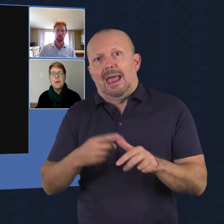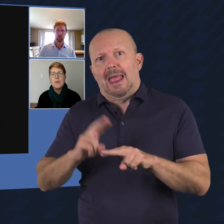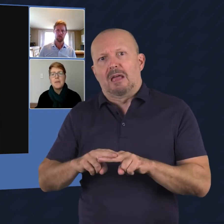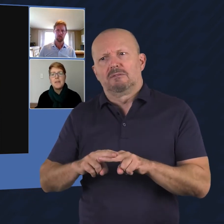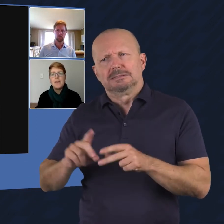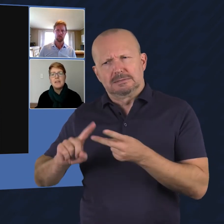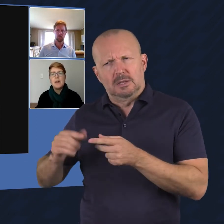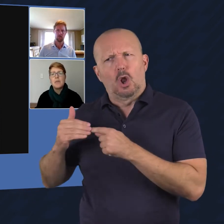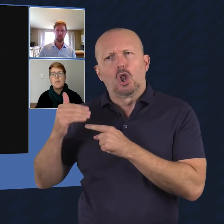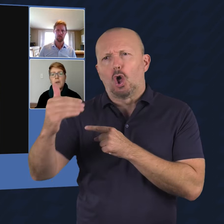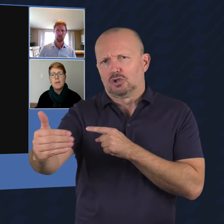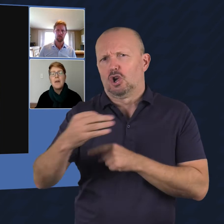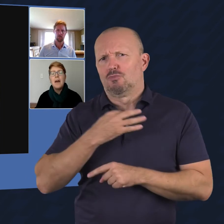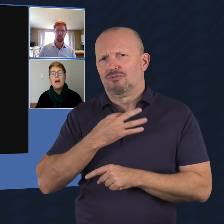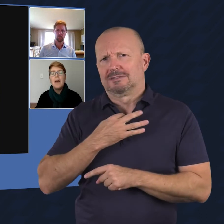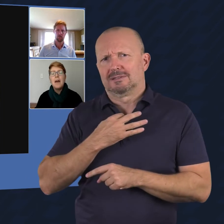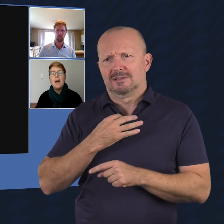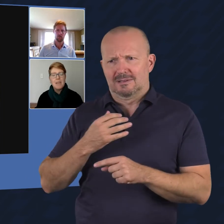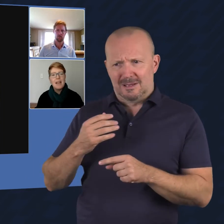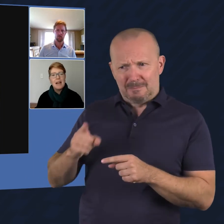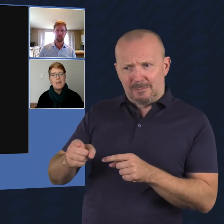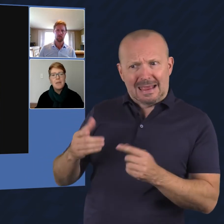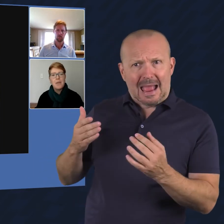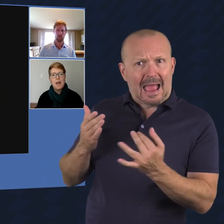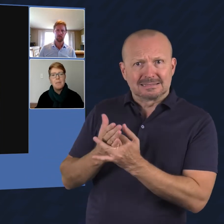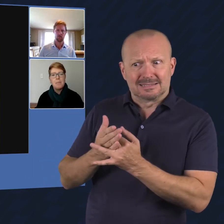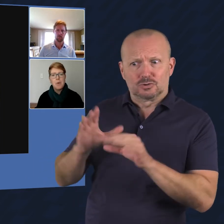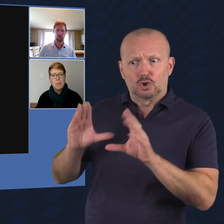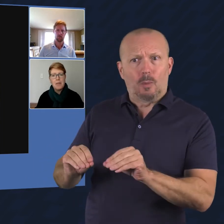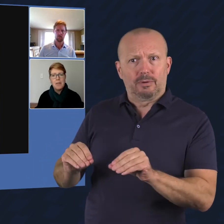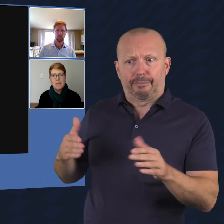poses significant long term risks from an access perspective.